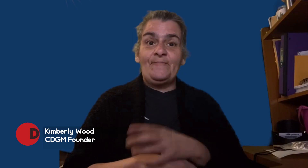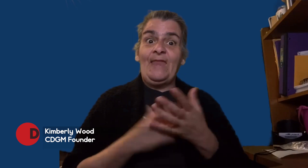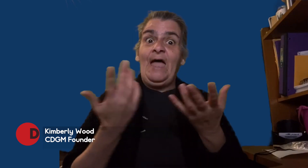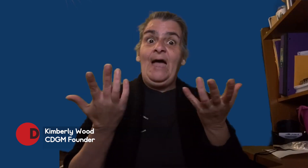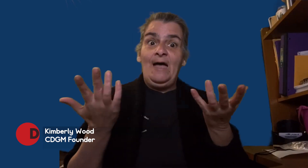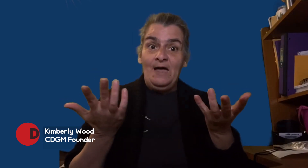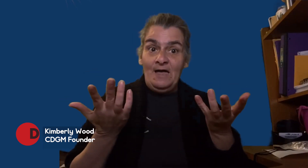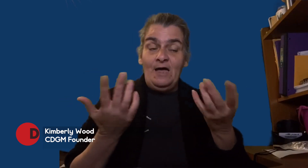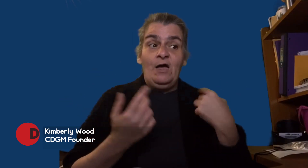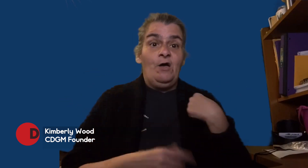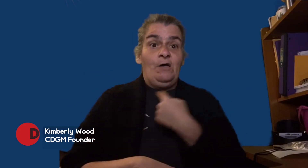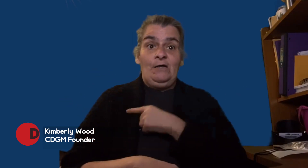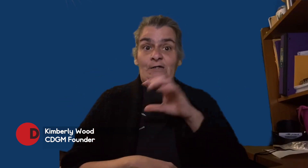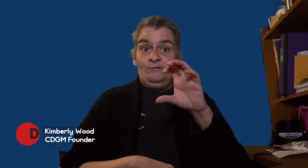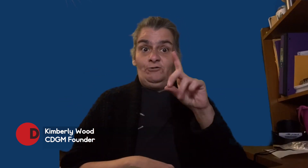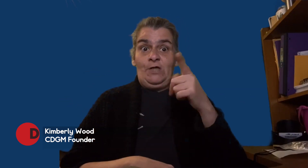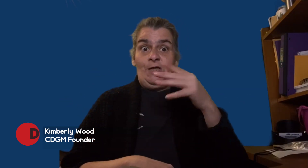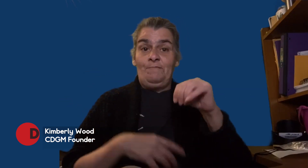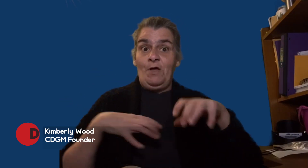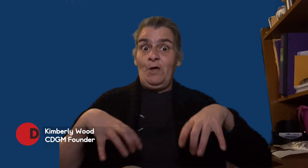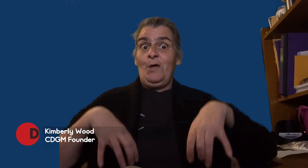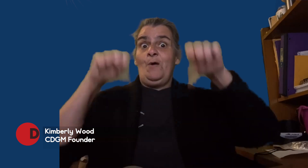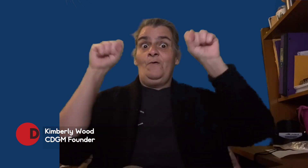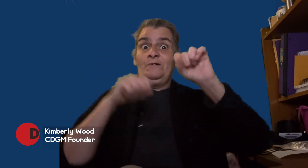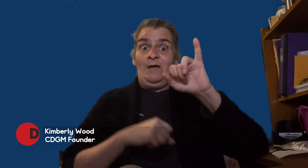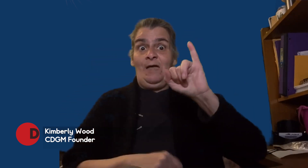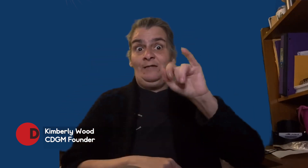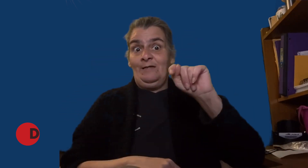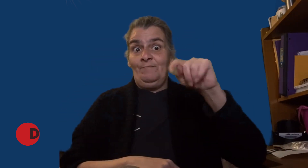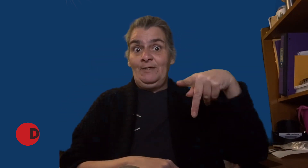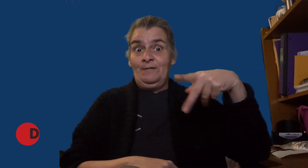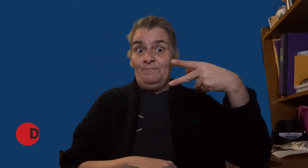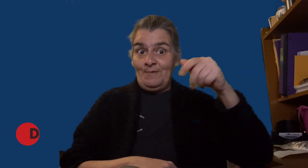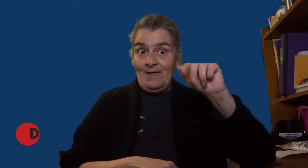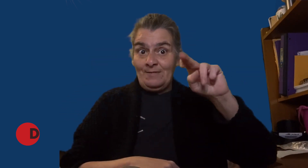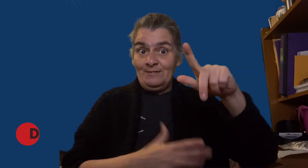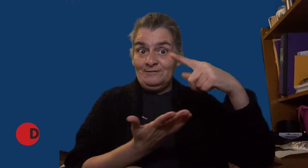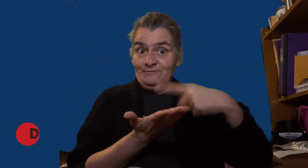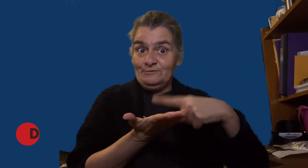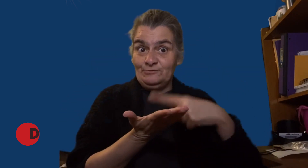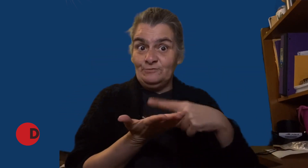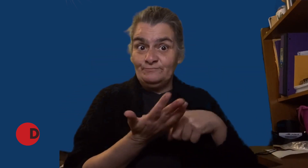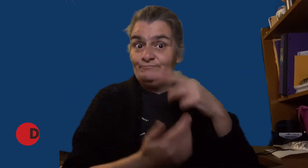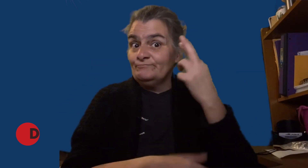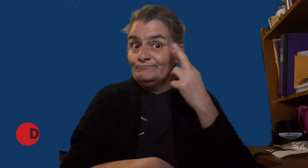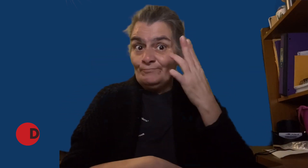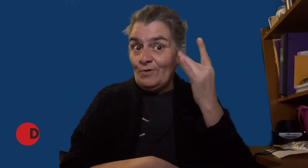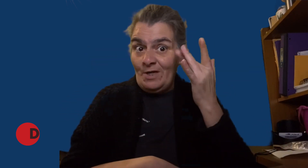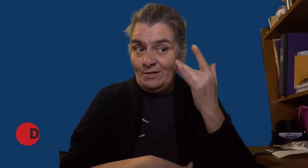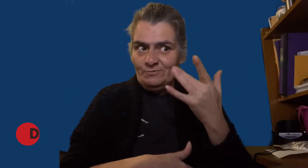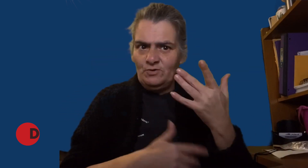We at CDGM held the ITP Panel because it is a very serious situation.